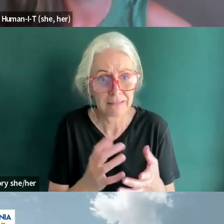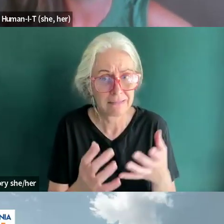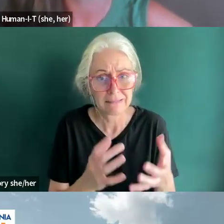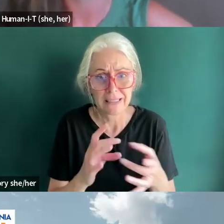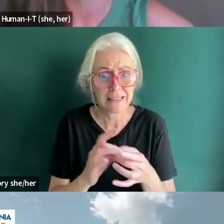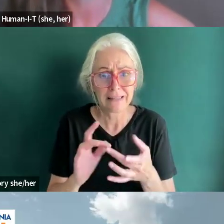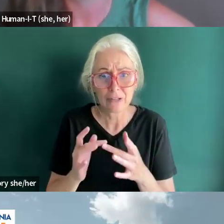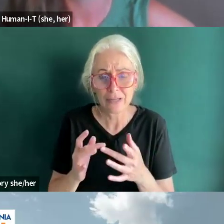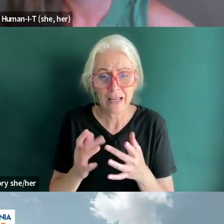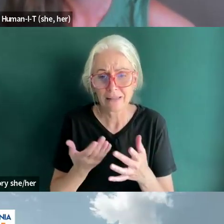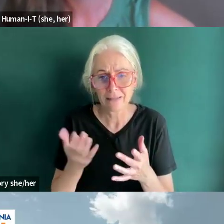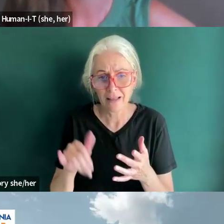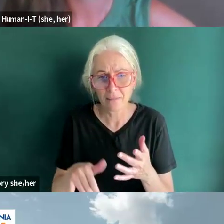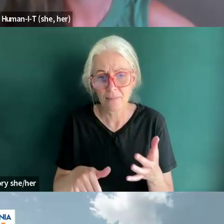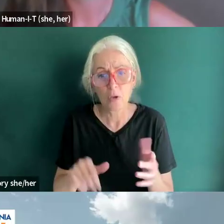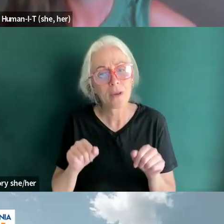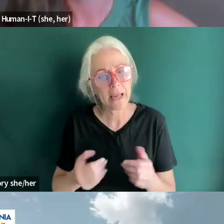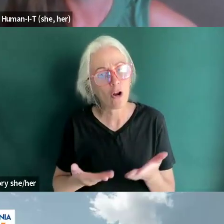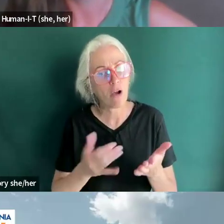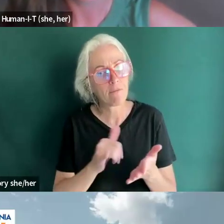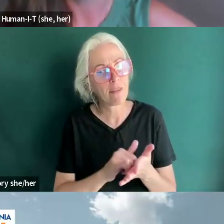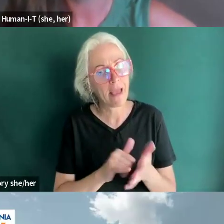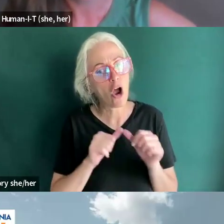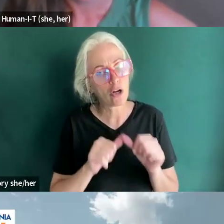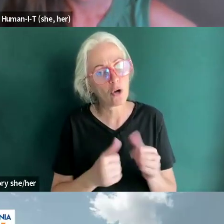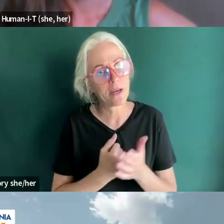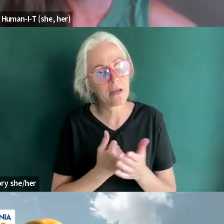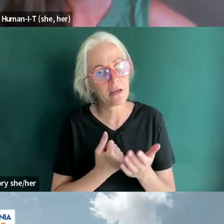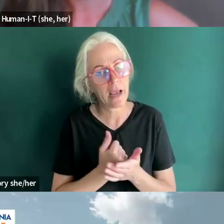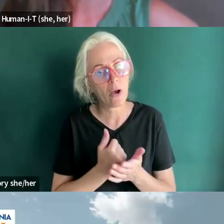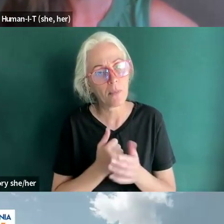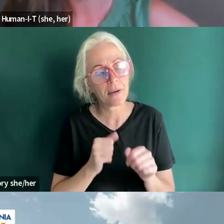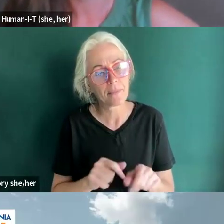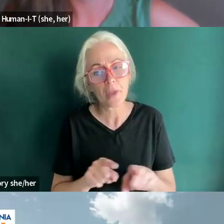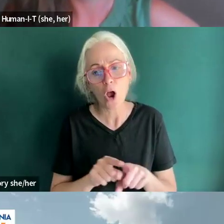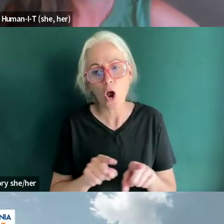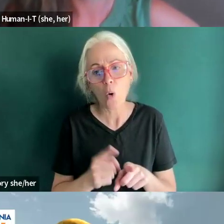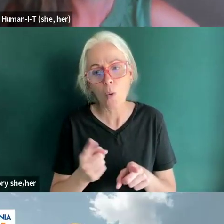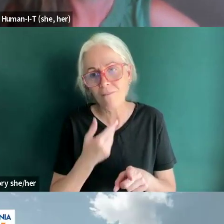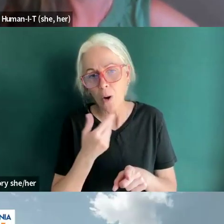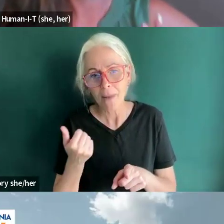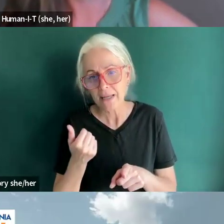the internet and things like that, we can offer that ongoing help. And it's also one of our best